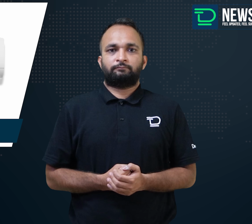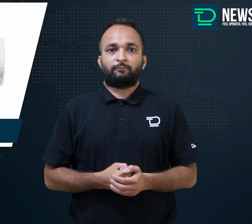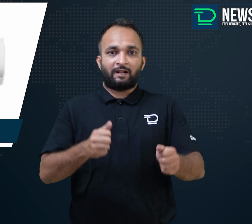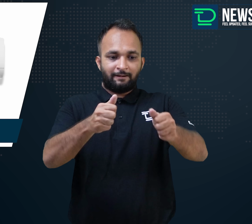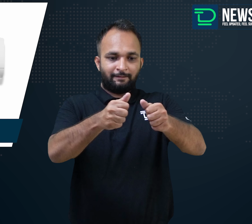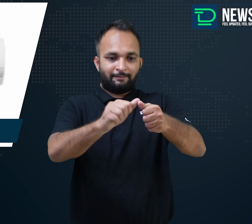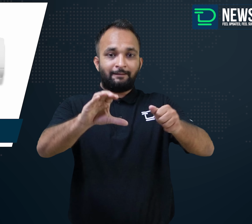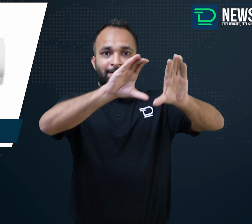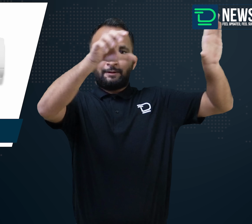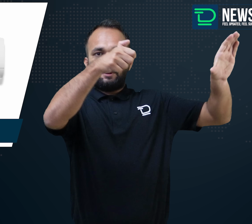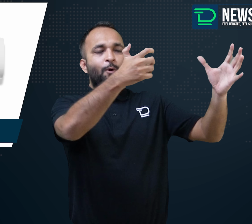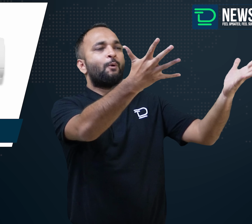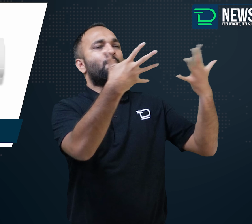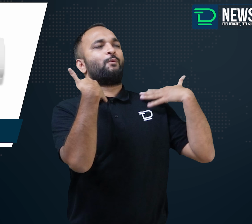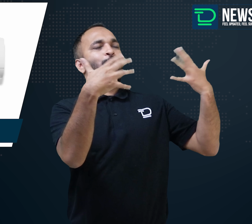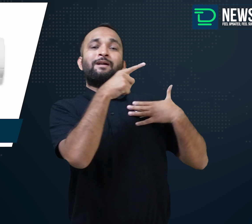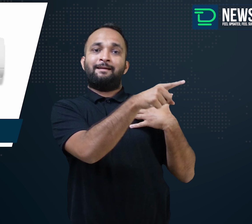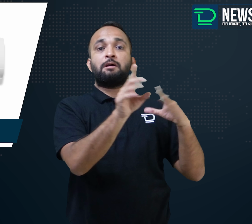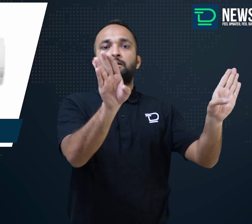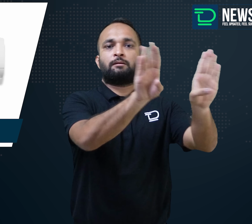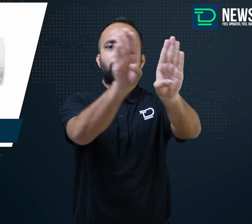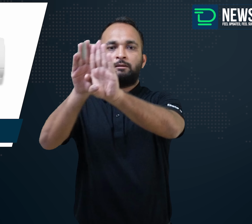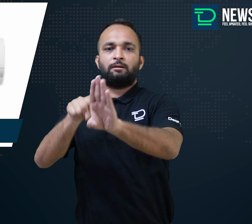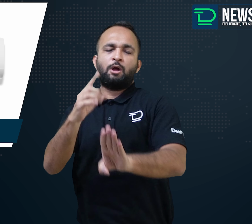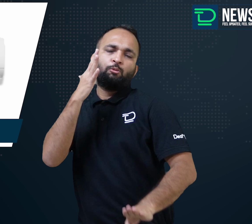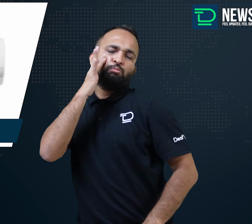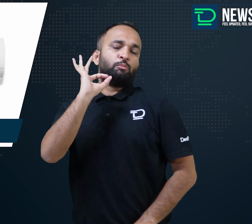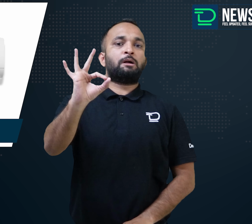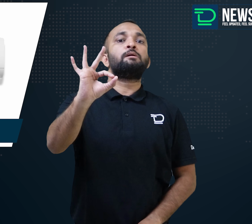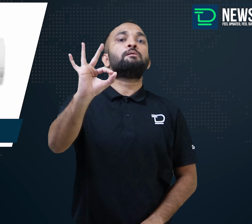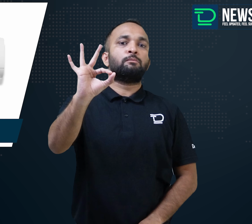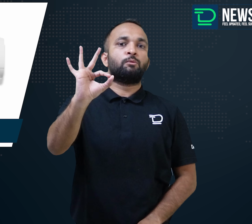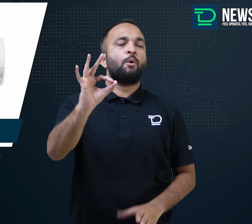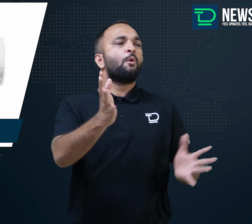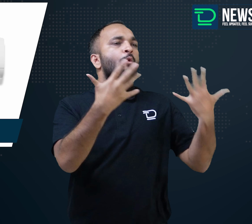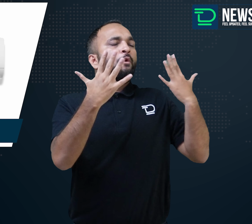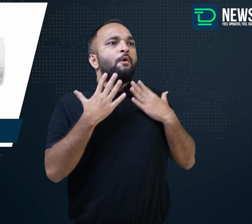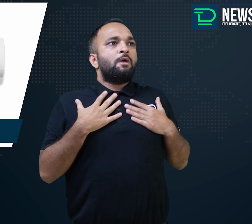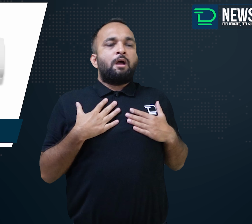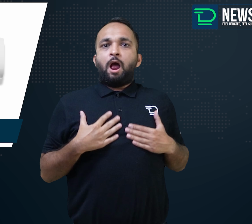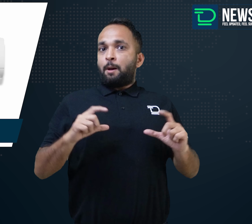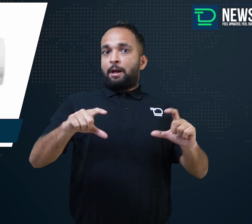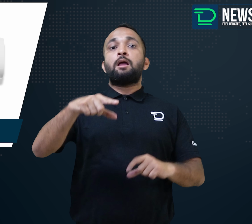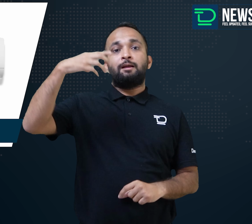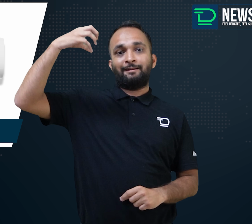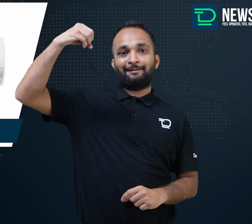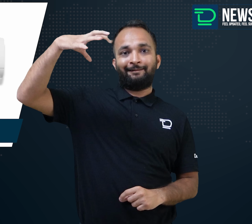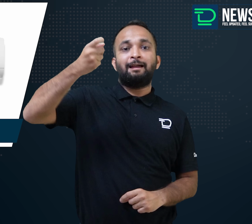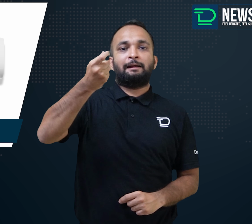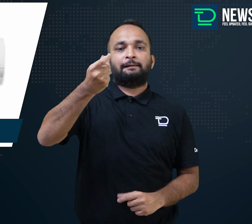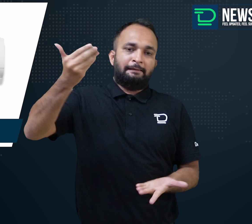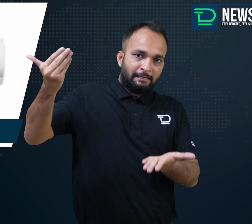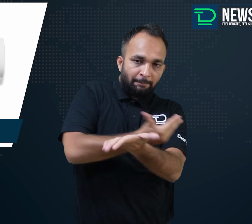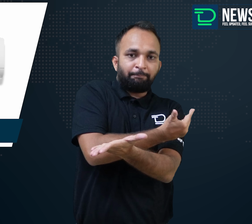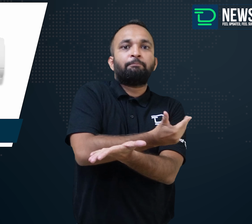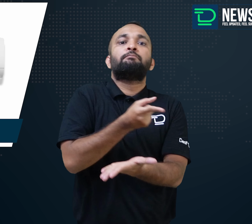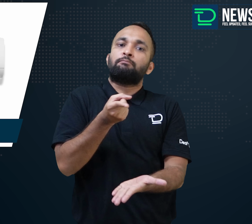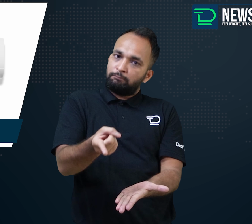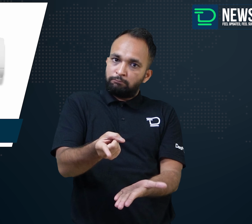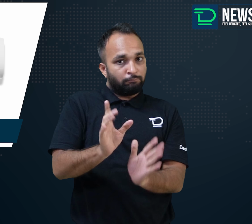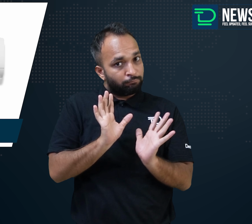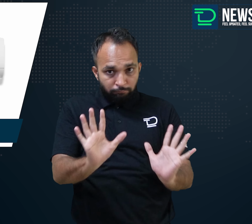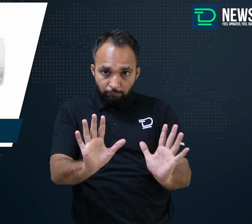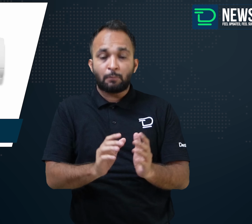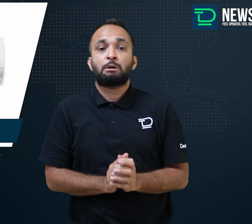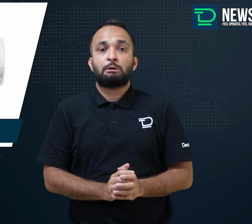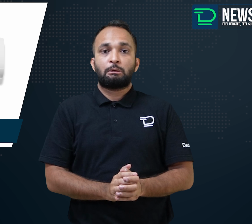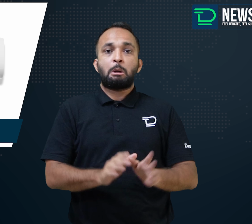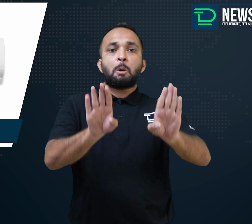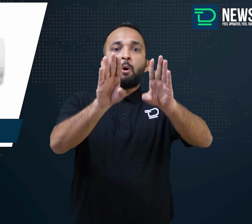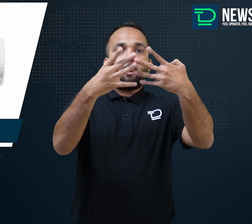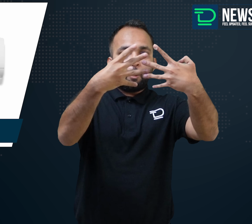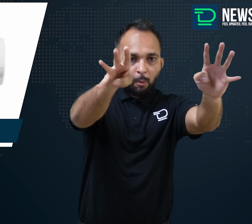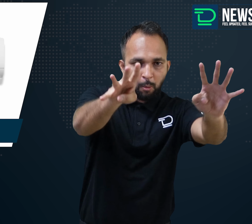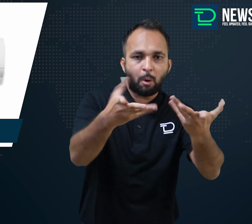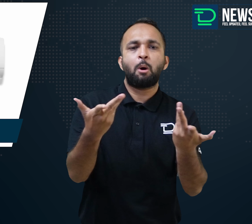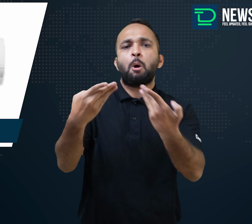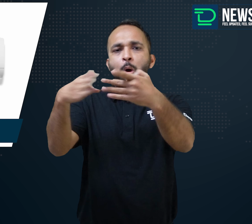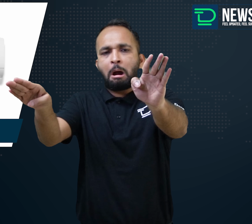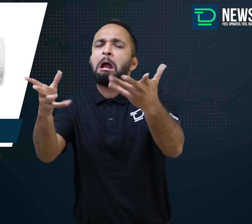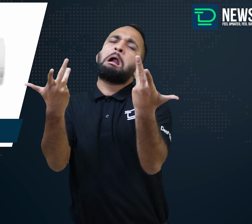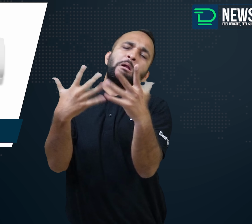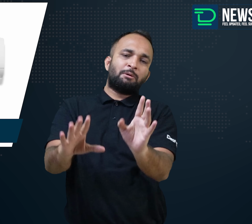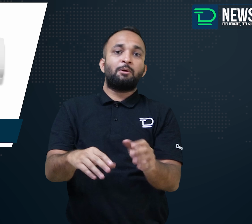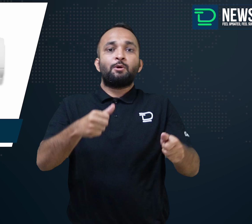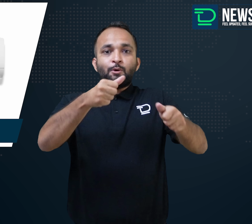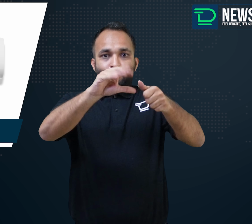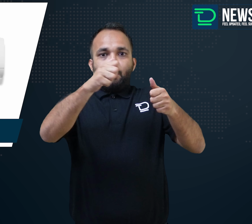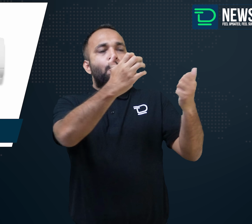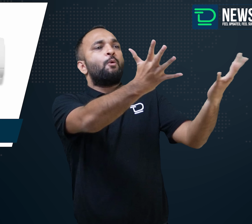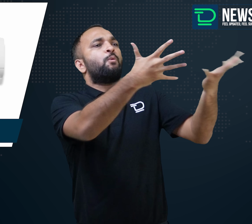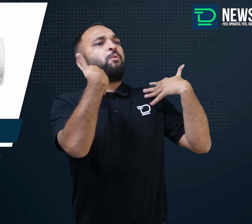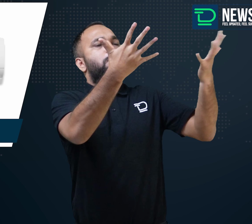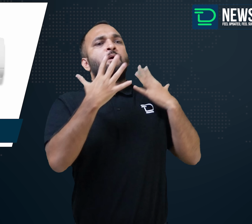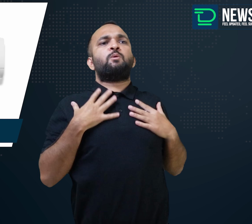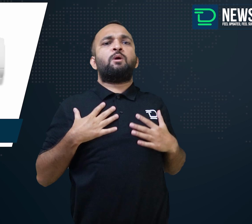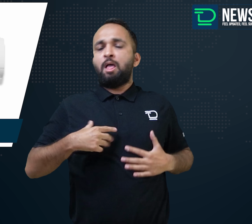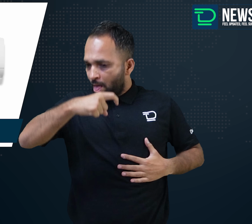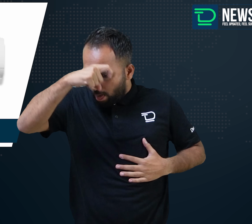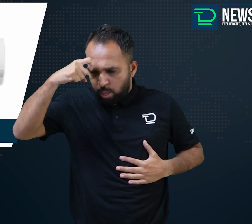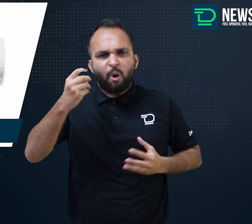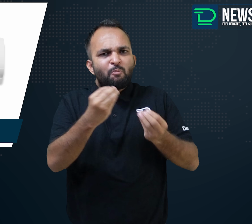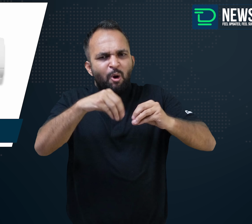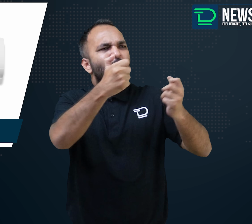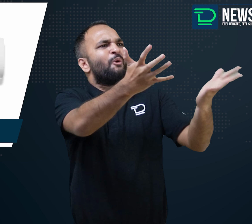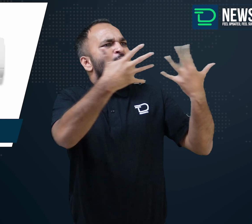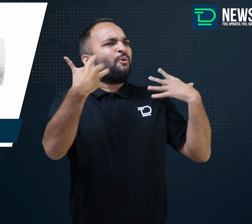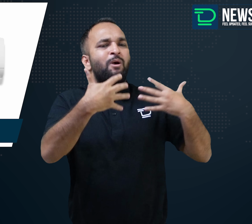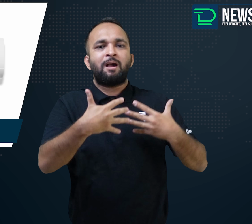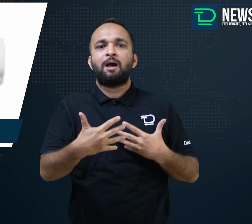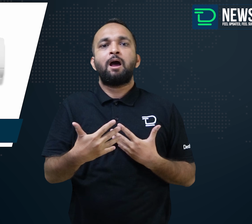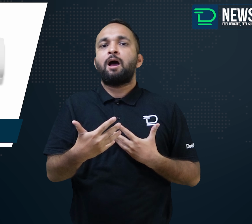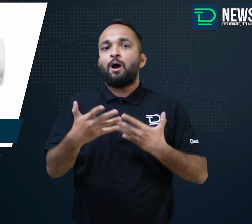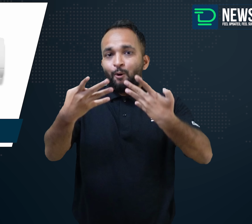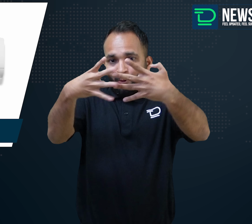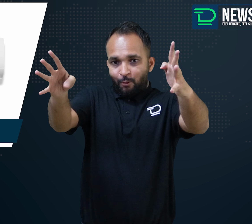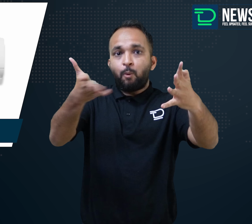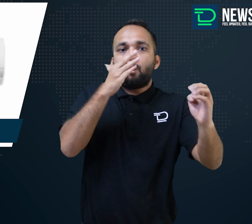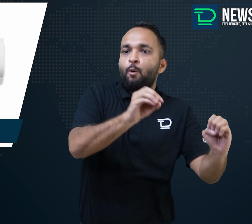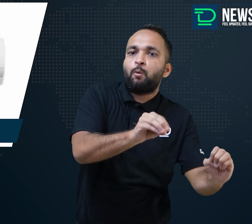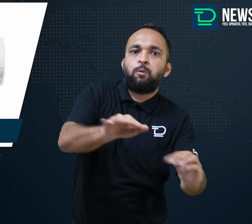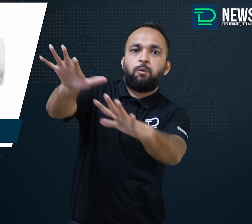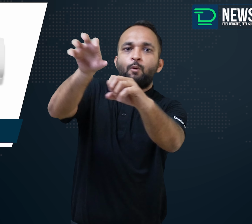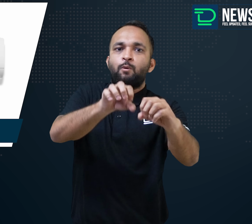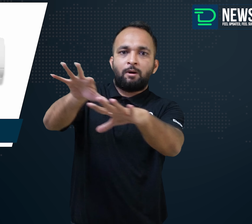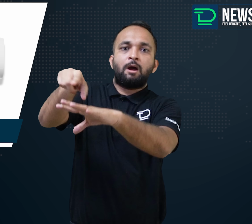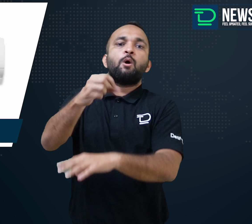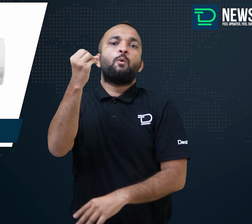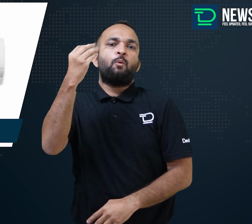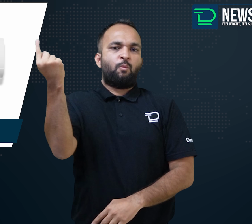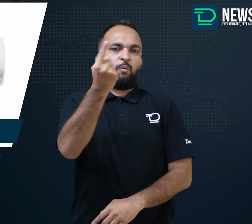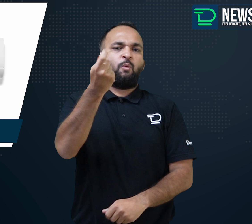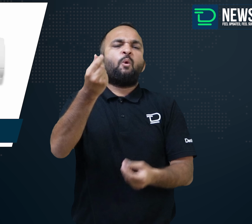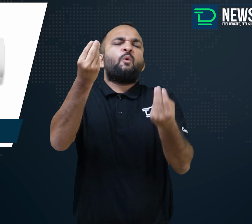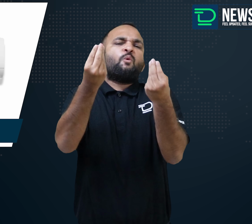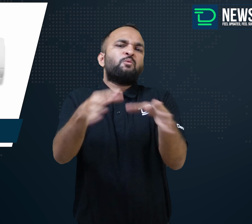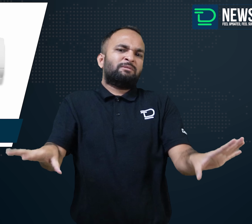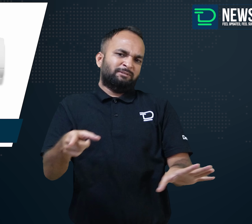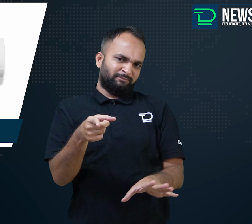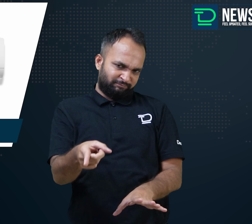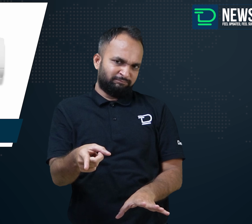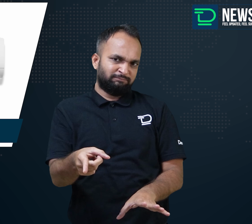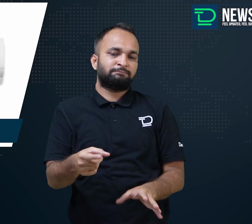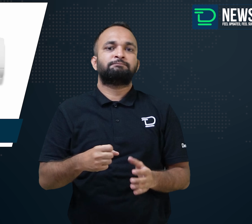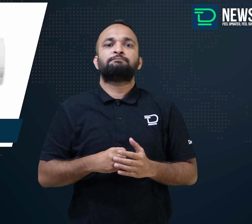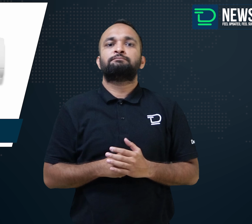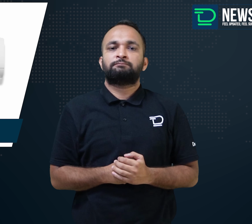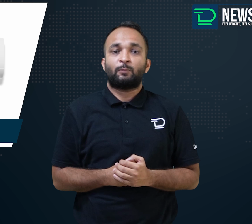But all the doors and windows are closed. so cool air stays for a longer time.